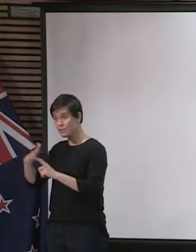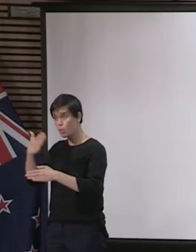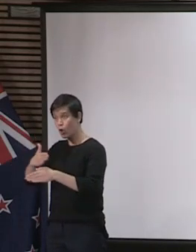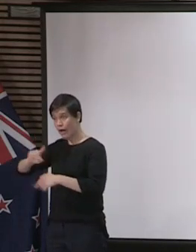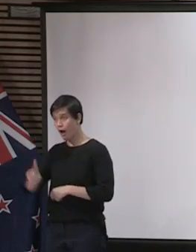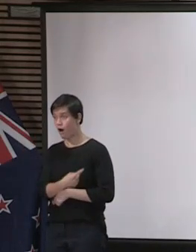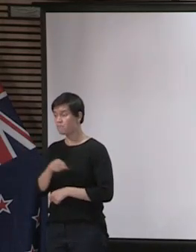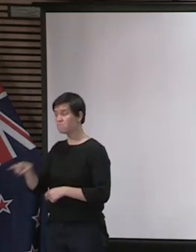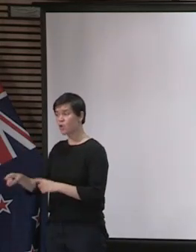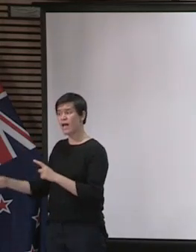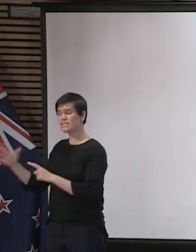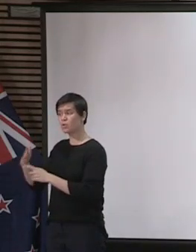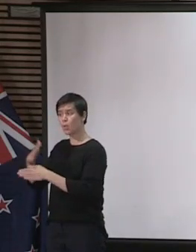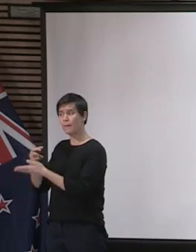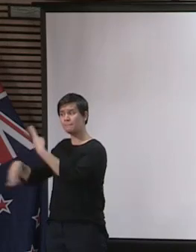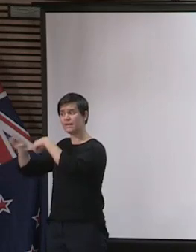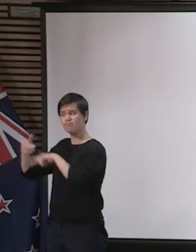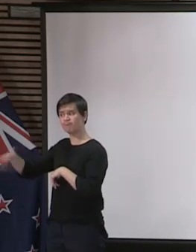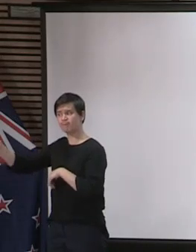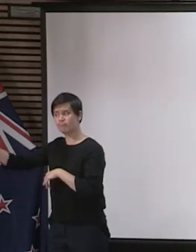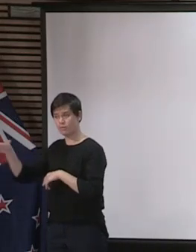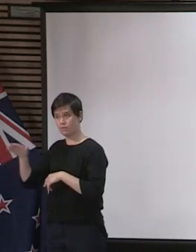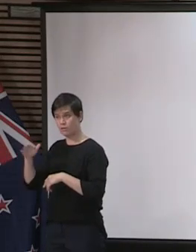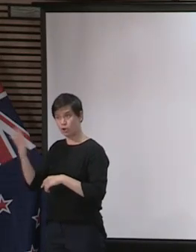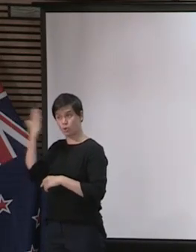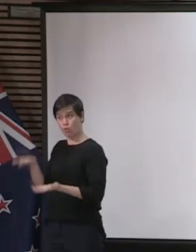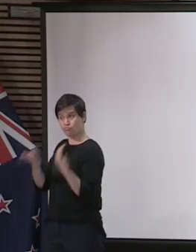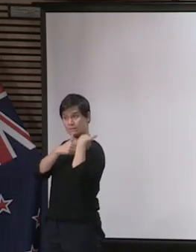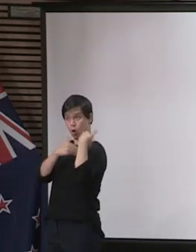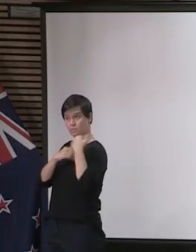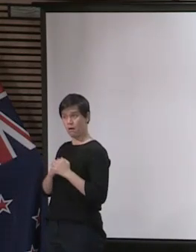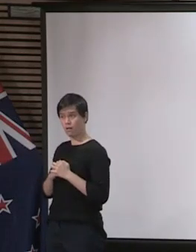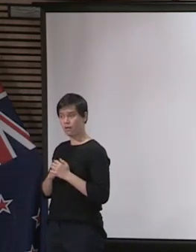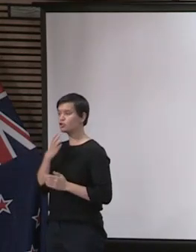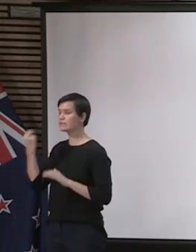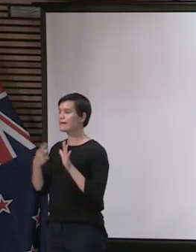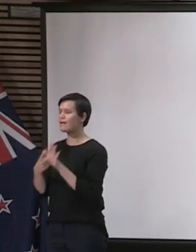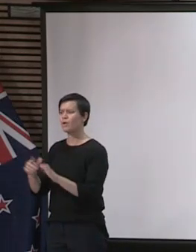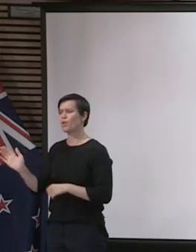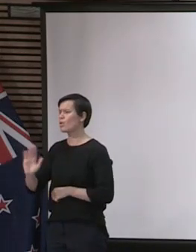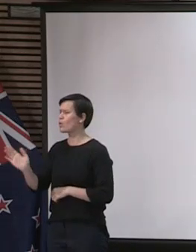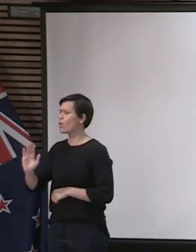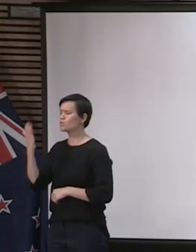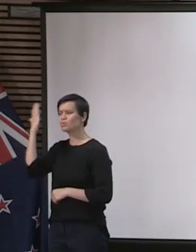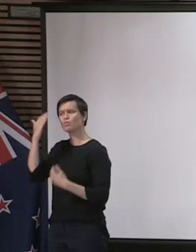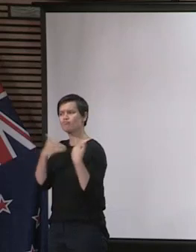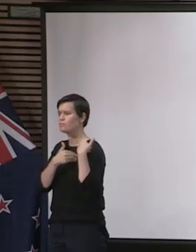need to be back at school or are you leaving that to parents' good natures? PRIME MINISTER JACINDA ARDERN: